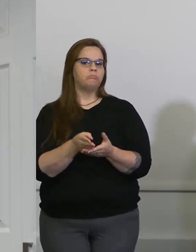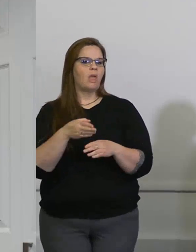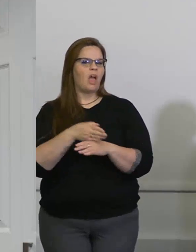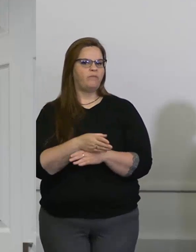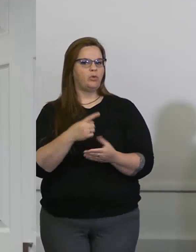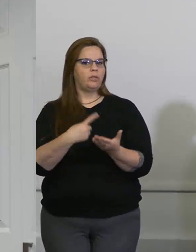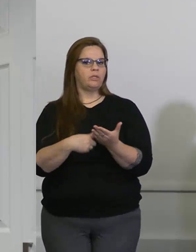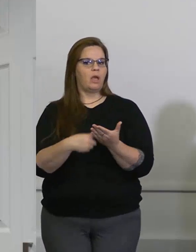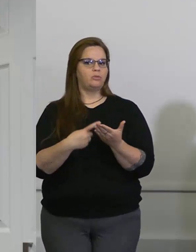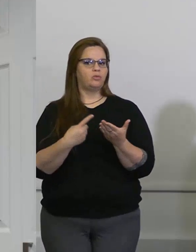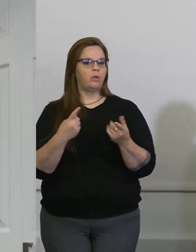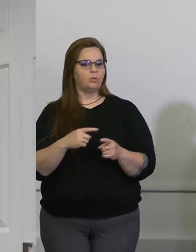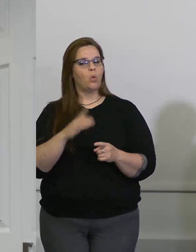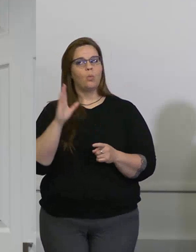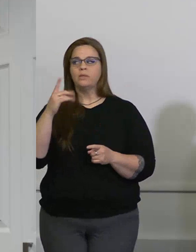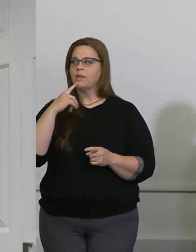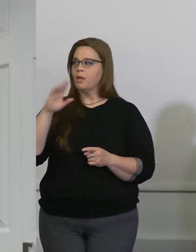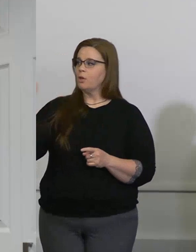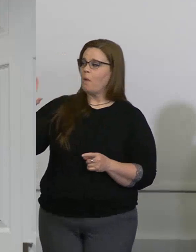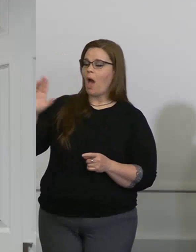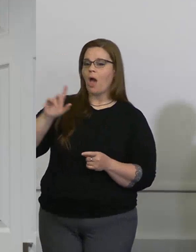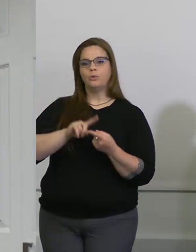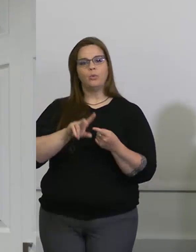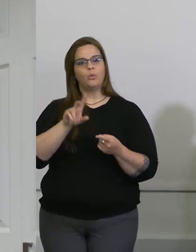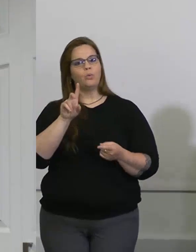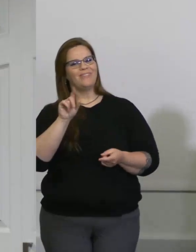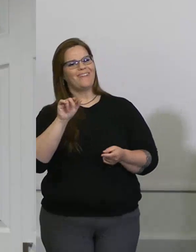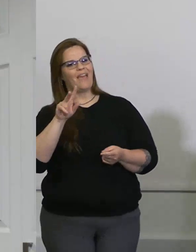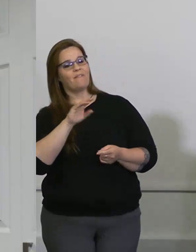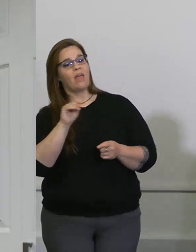So we'll say bye to Dave and the people who have joined online.